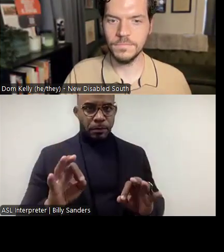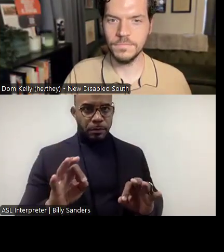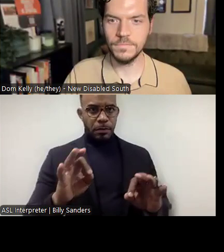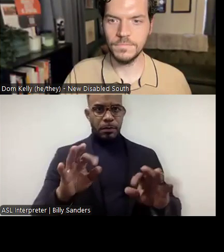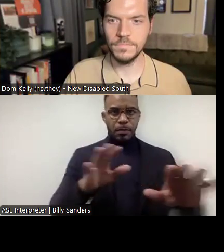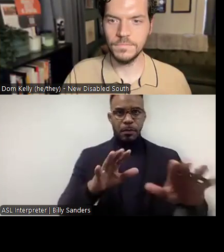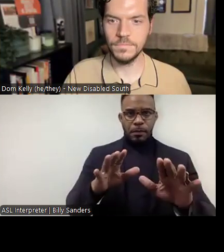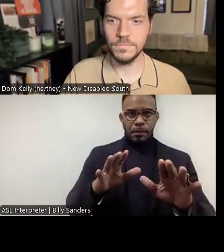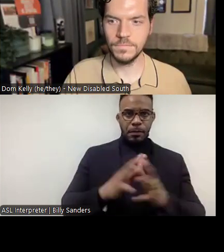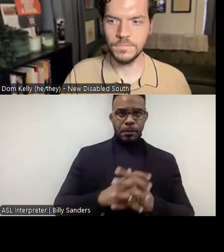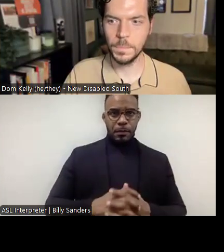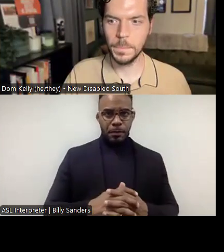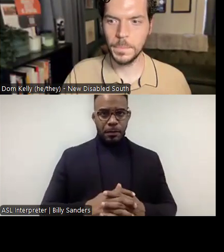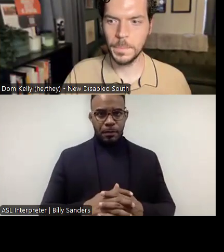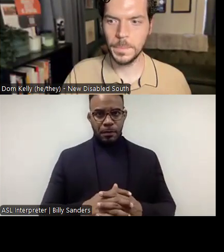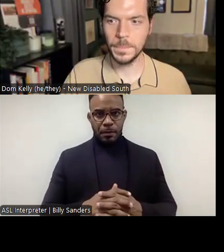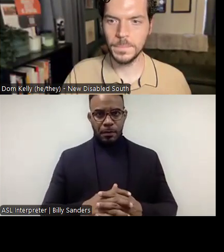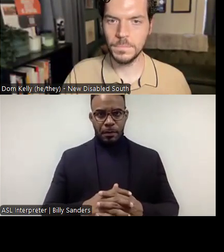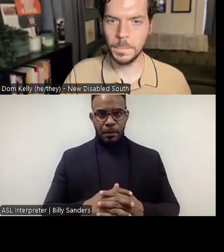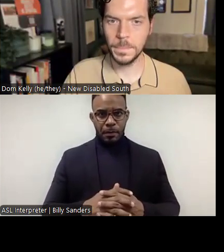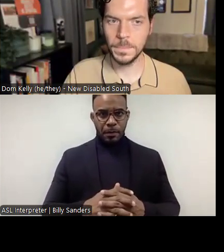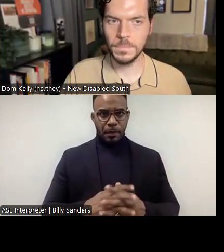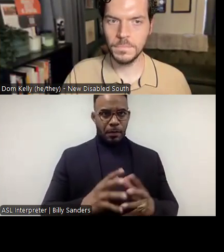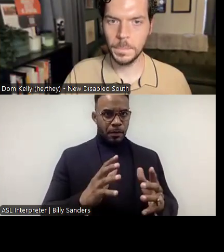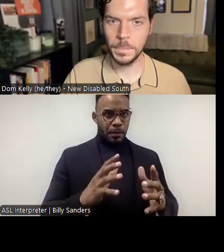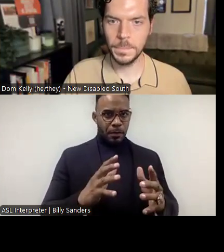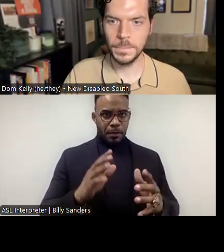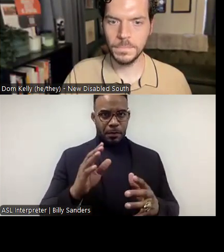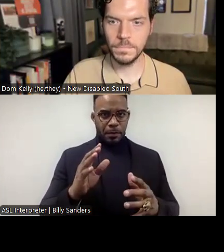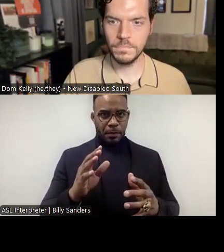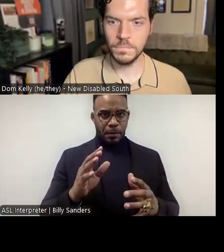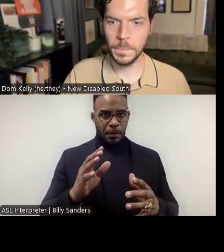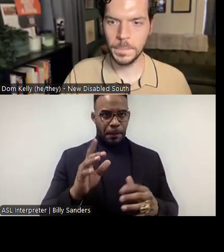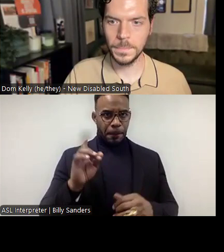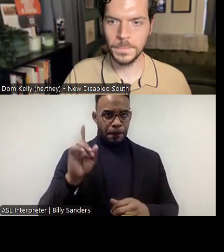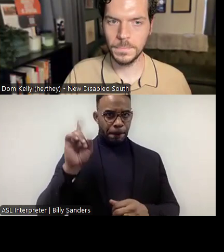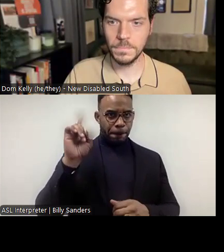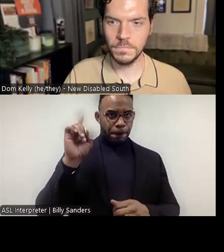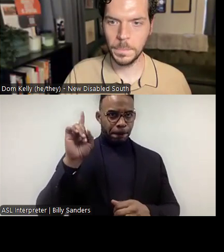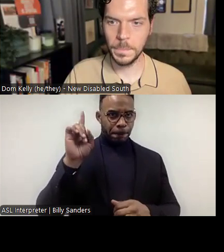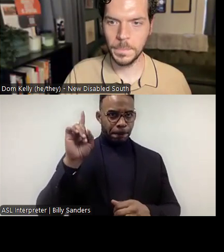interrupt you but the wrong interpreter is currently pinned. I want to make sure we actually have active